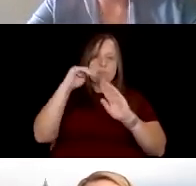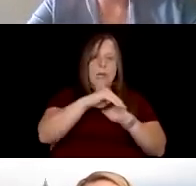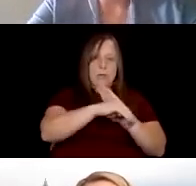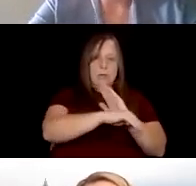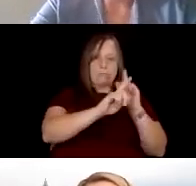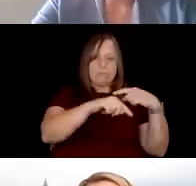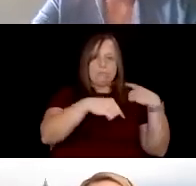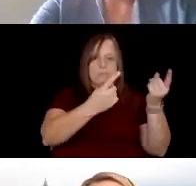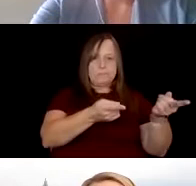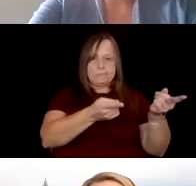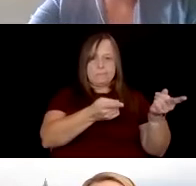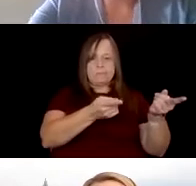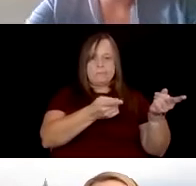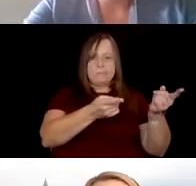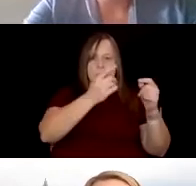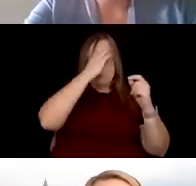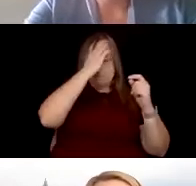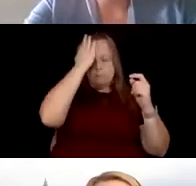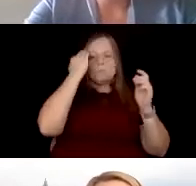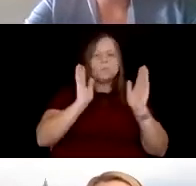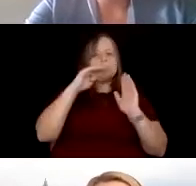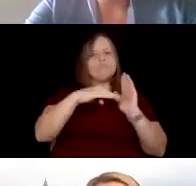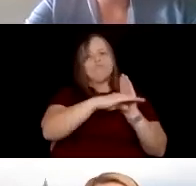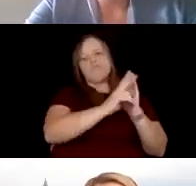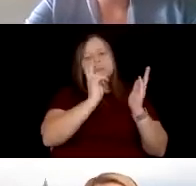ever since, thankfully, with some minor upticks, like we can see in 2019 there.